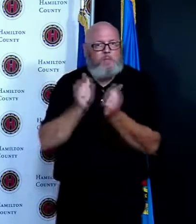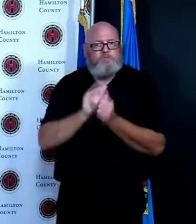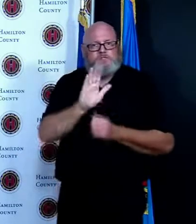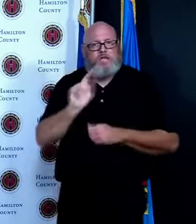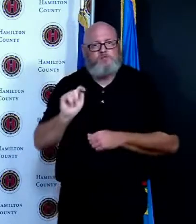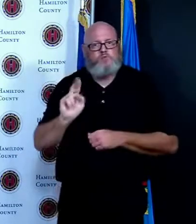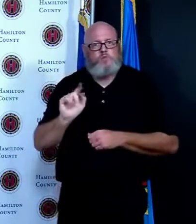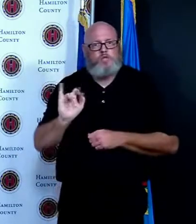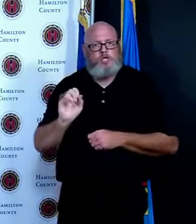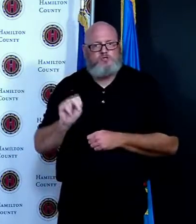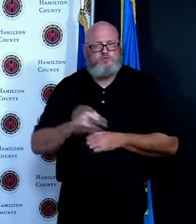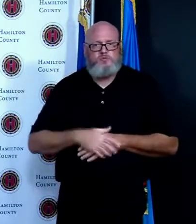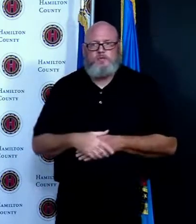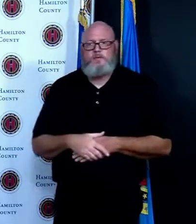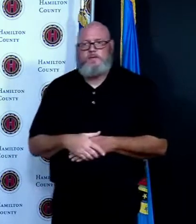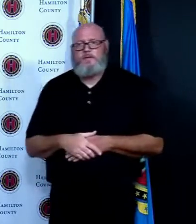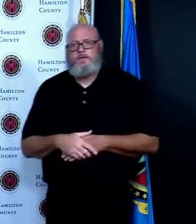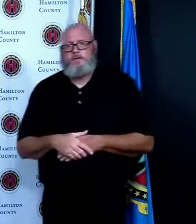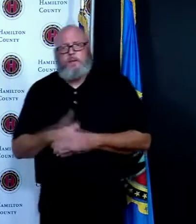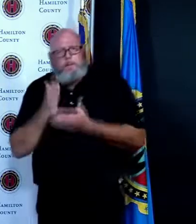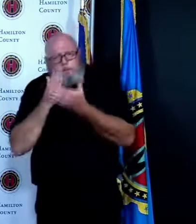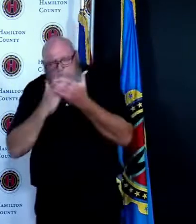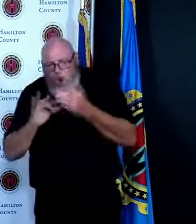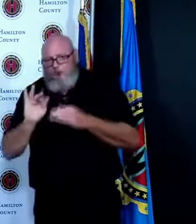to help folks redevelop their skills and and get new jobs